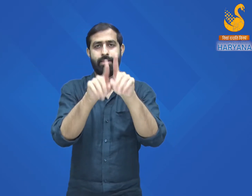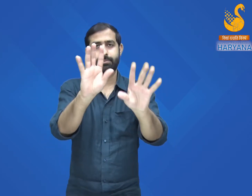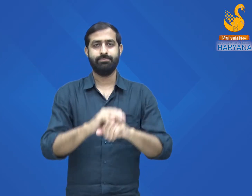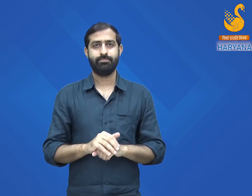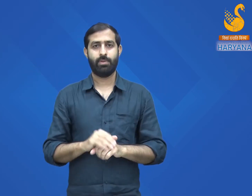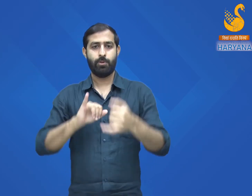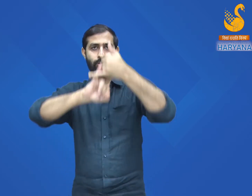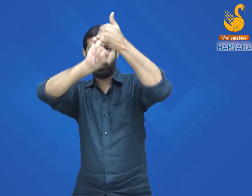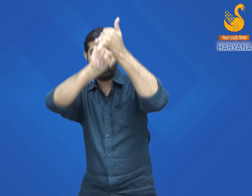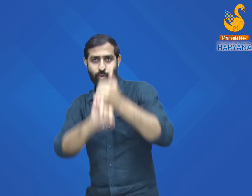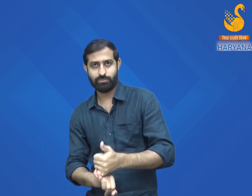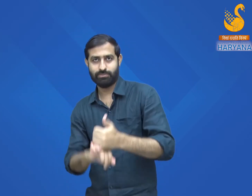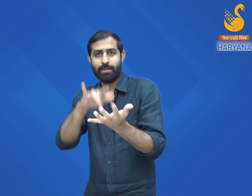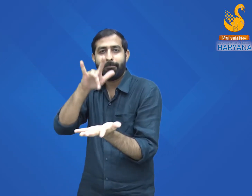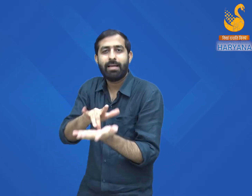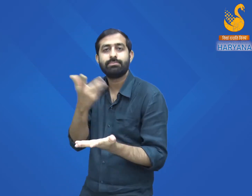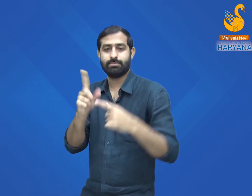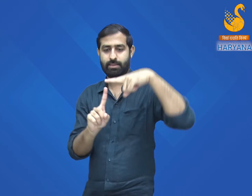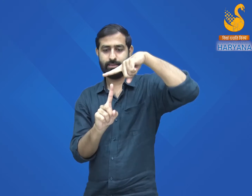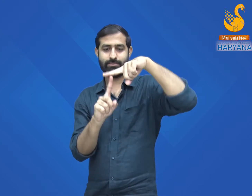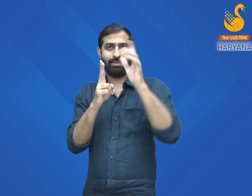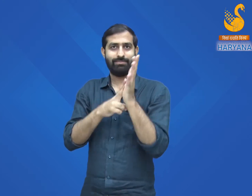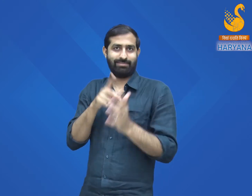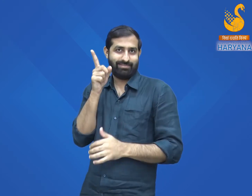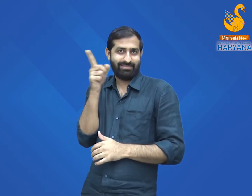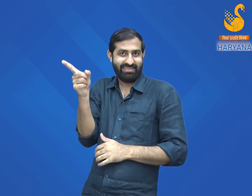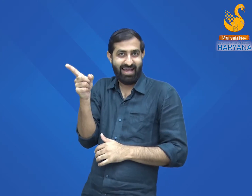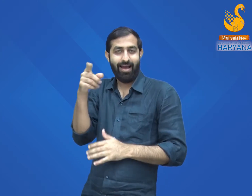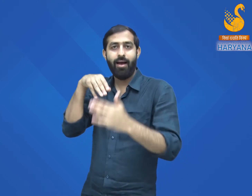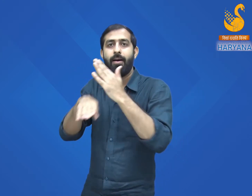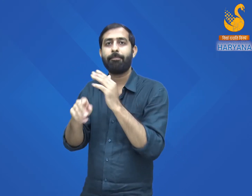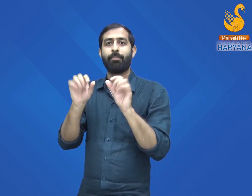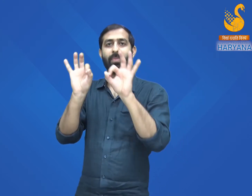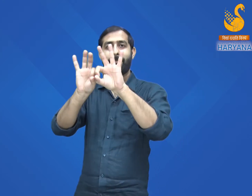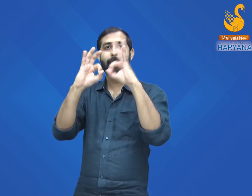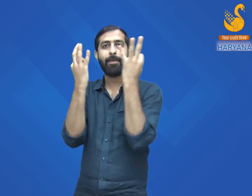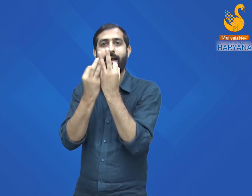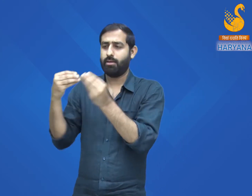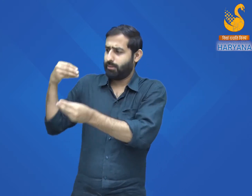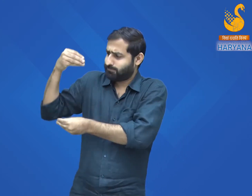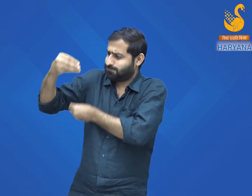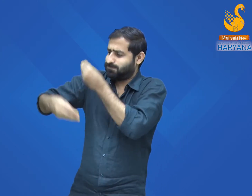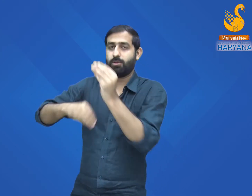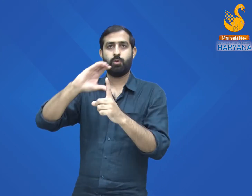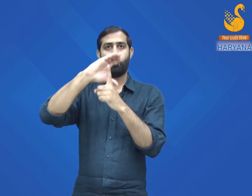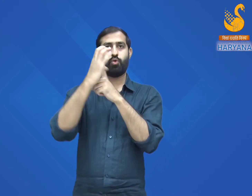For example, if we look at the states down south, the culture and the tradition